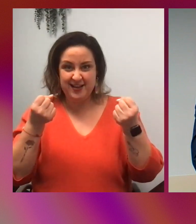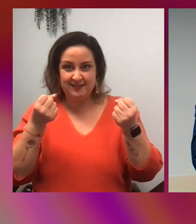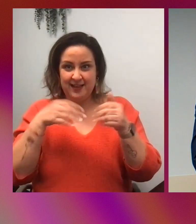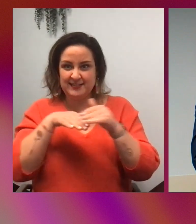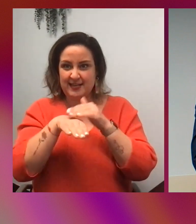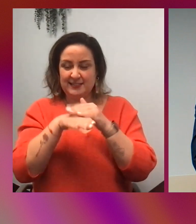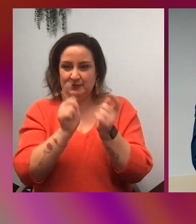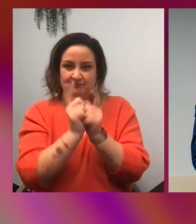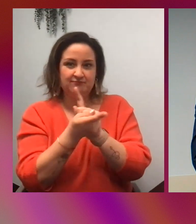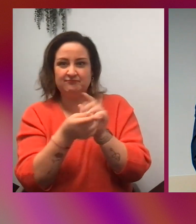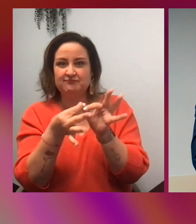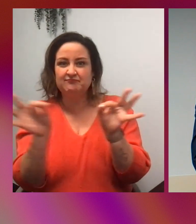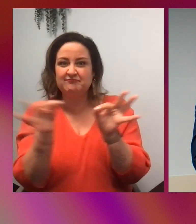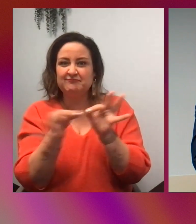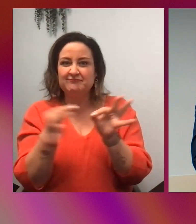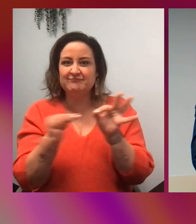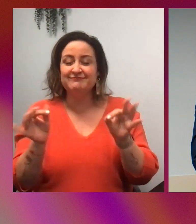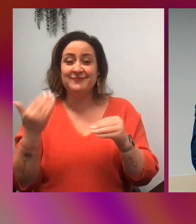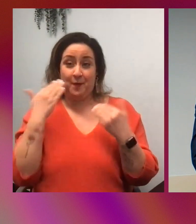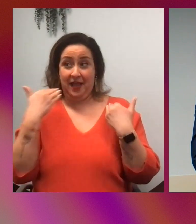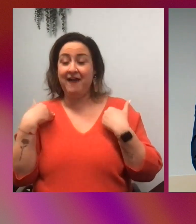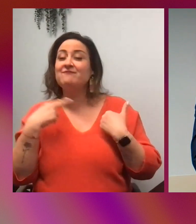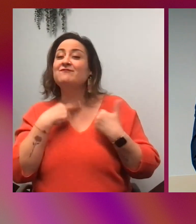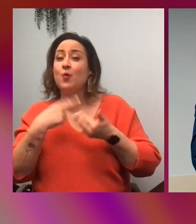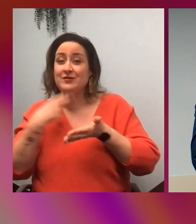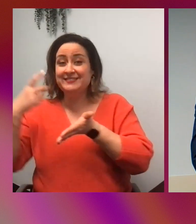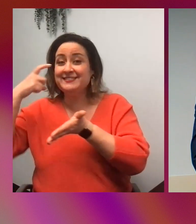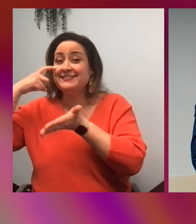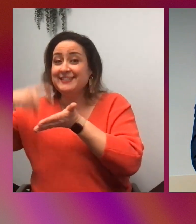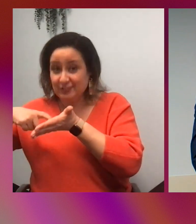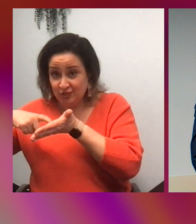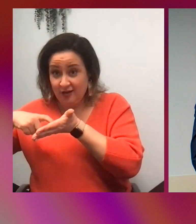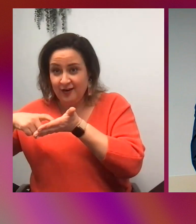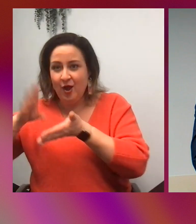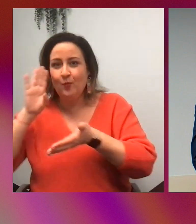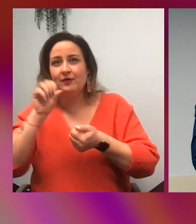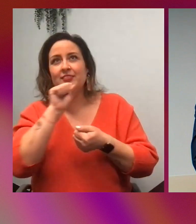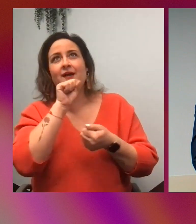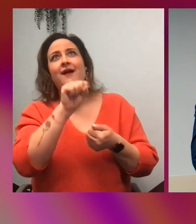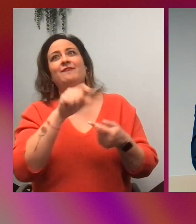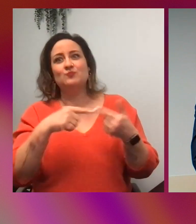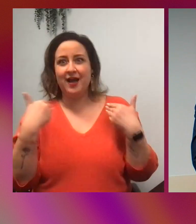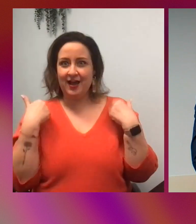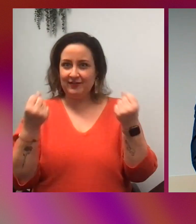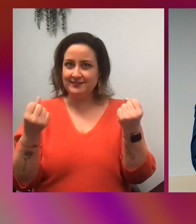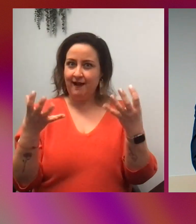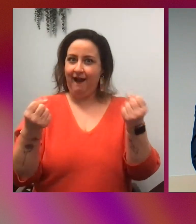is to have that sign language available and translated into printed English,